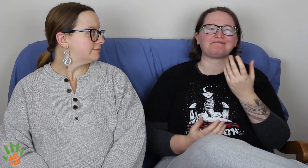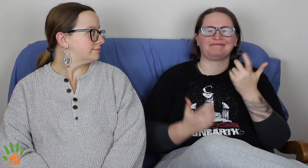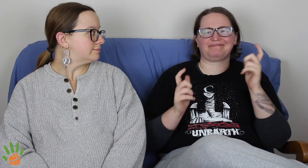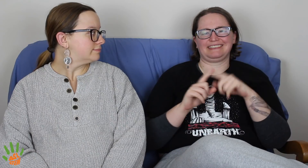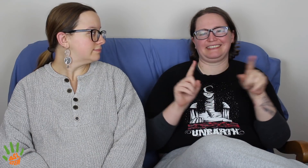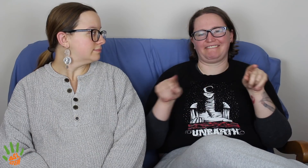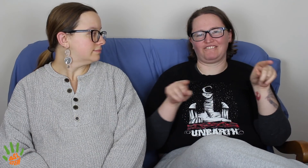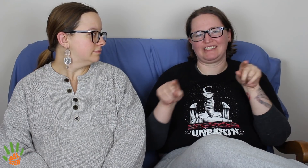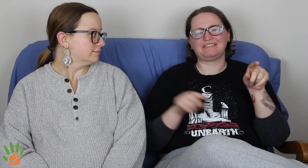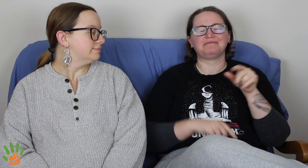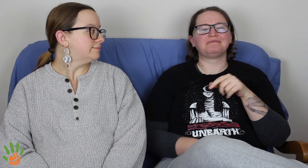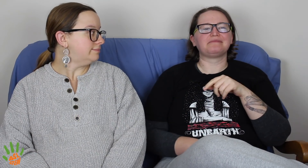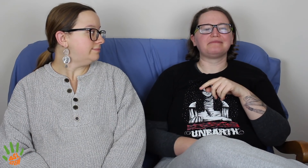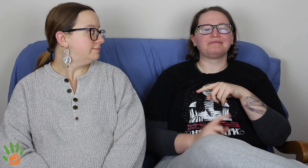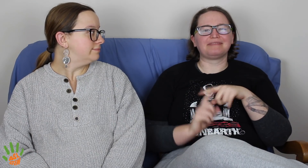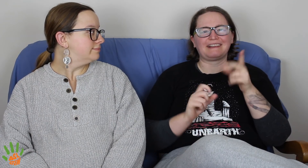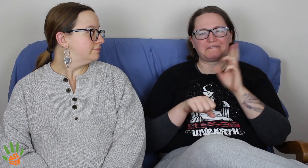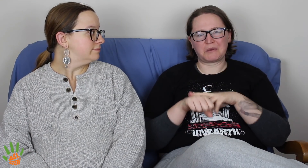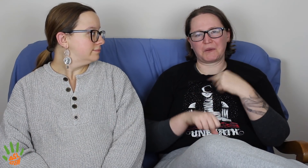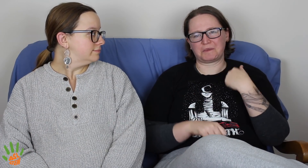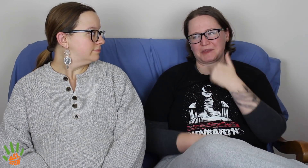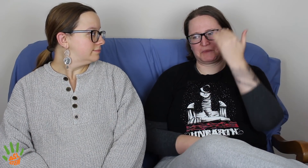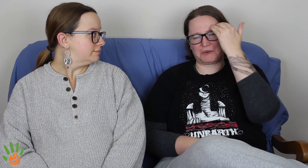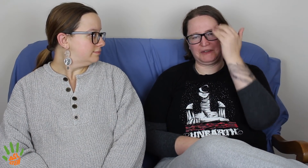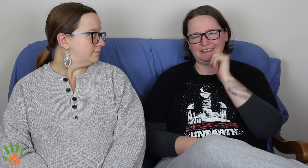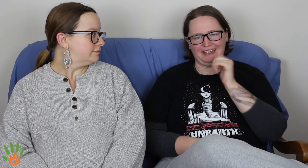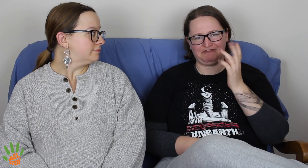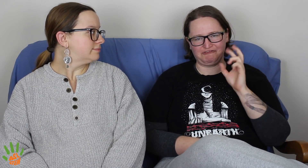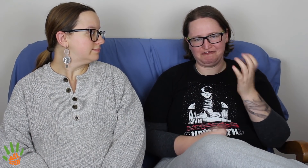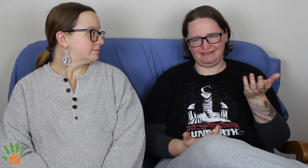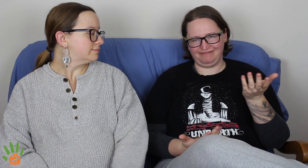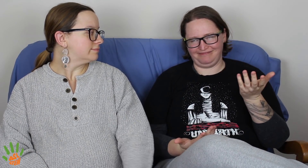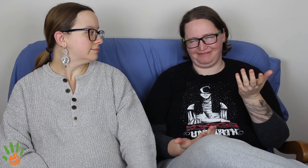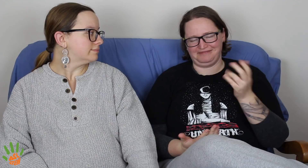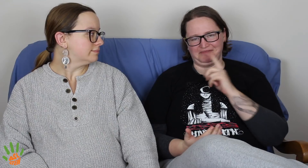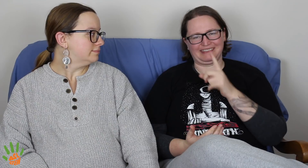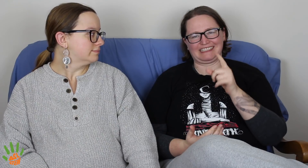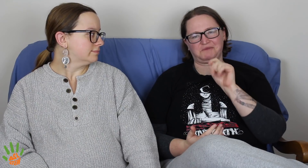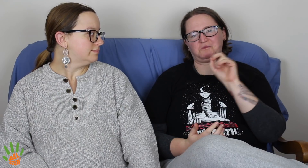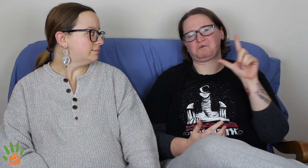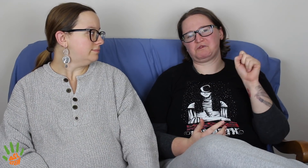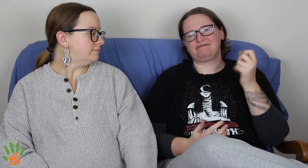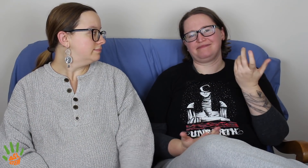So there's quite a difference in that perspective. Now of course we know that cochlear implants are not a cure.